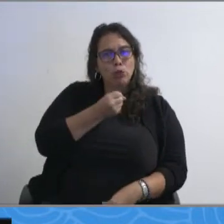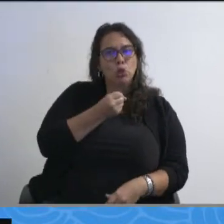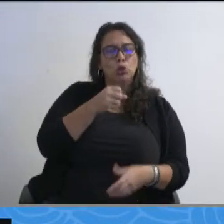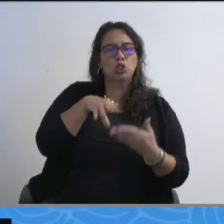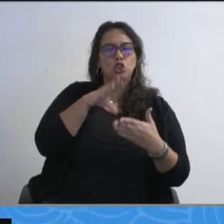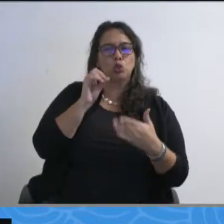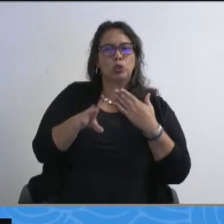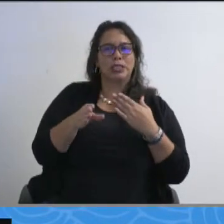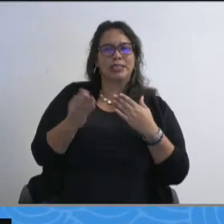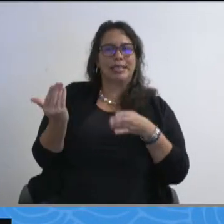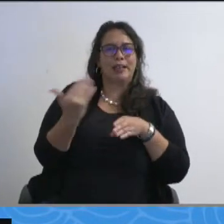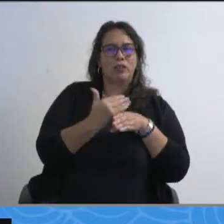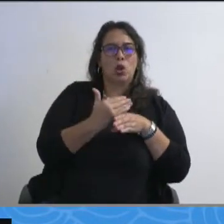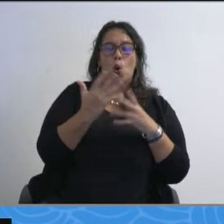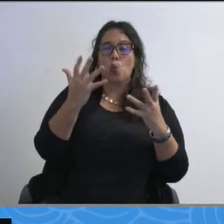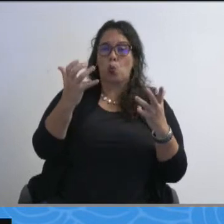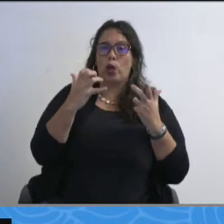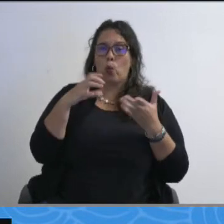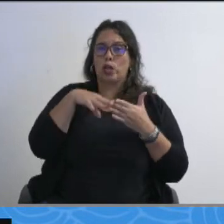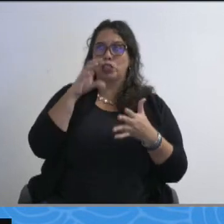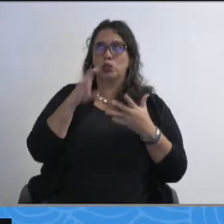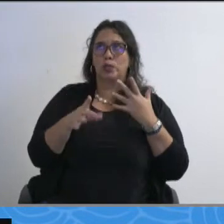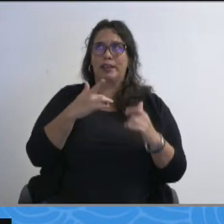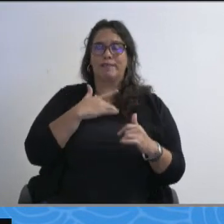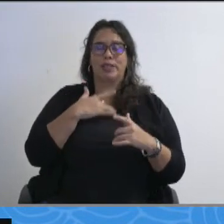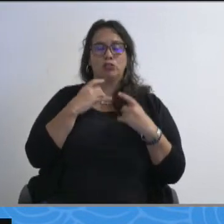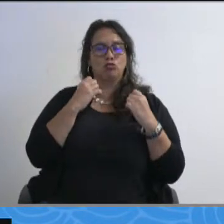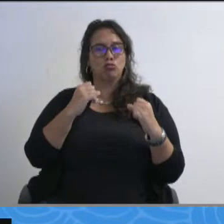and we want our students to feel a strong sense of belonging